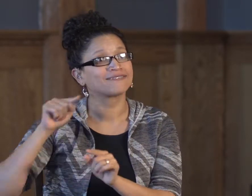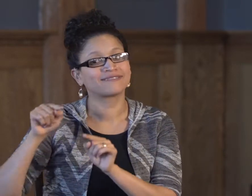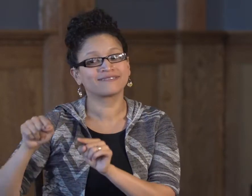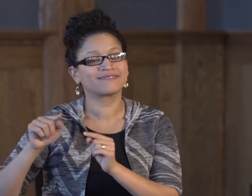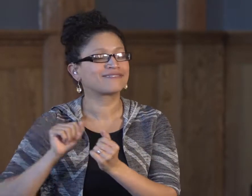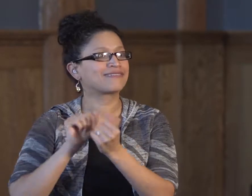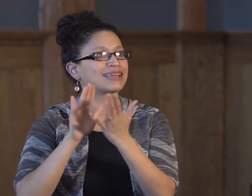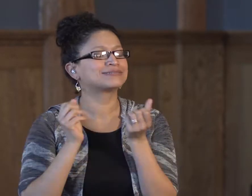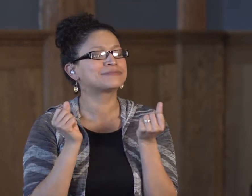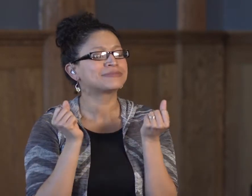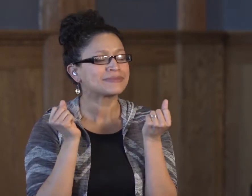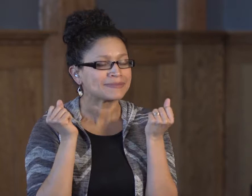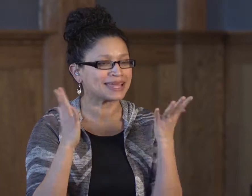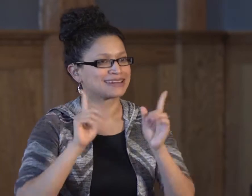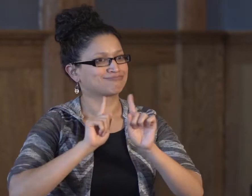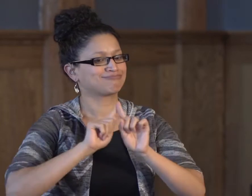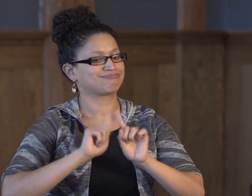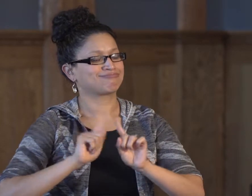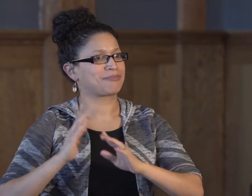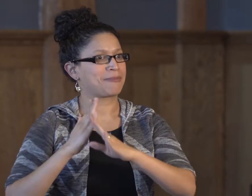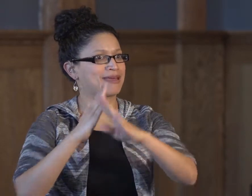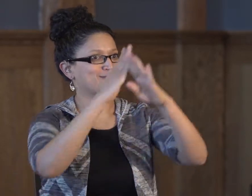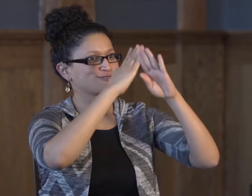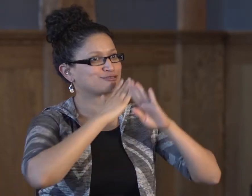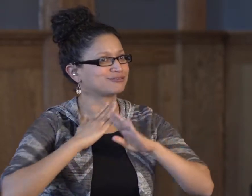throughout their lifetime, and so when they experience sexual violence, there are many